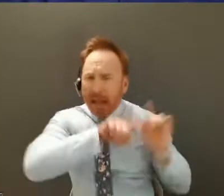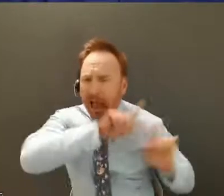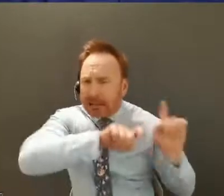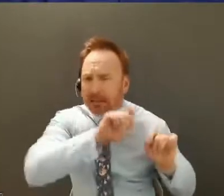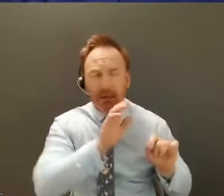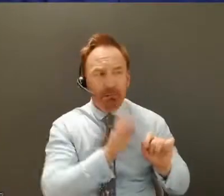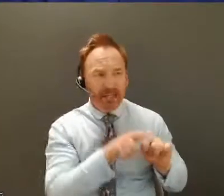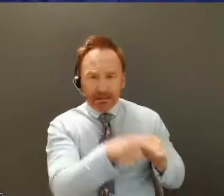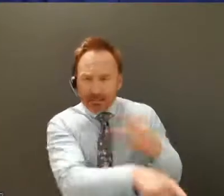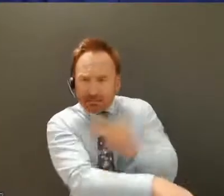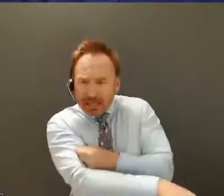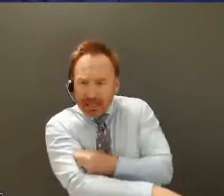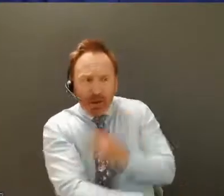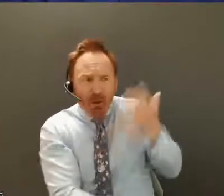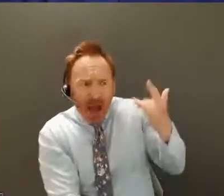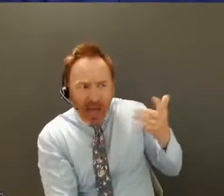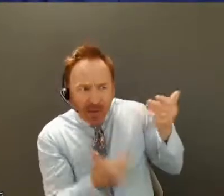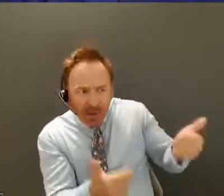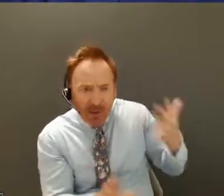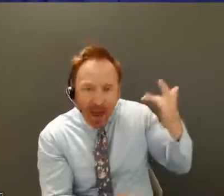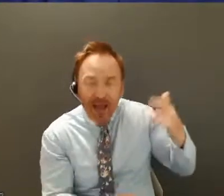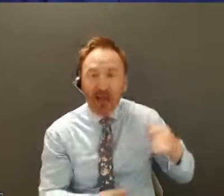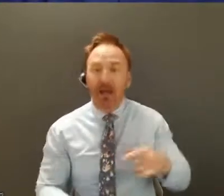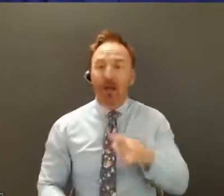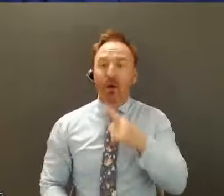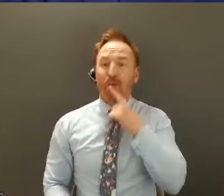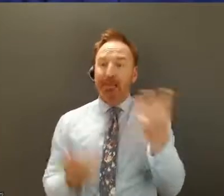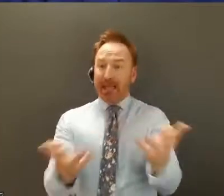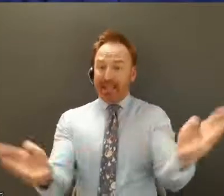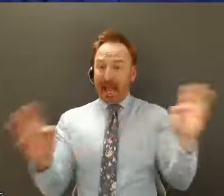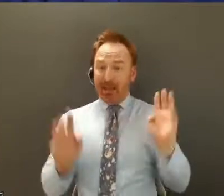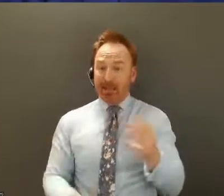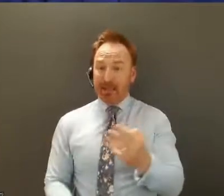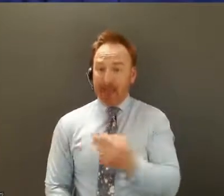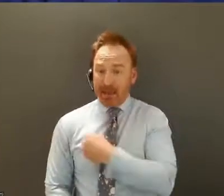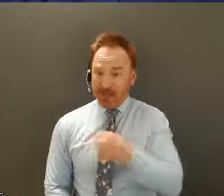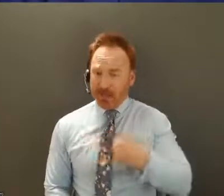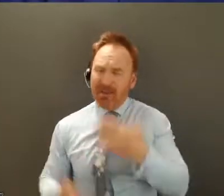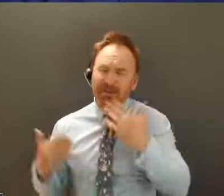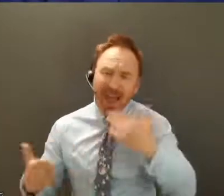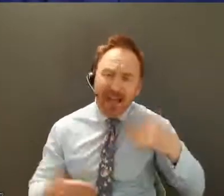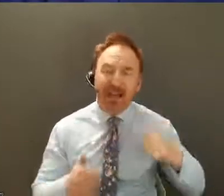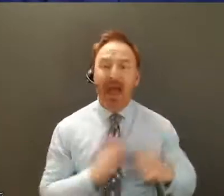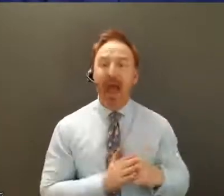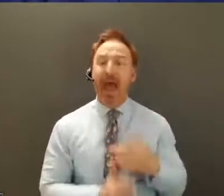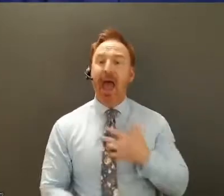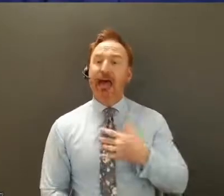we owed them all a gratitude. If you are contacted by YCDC are